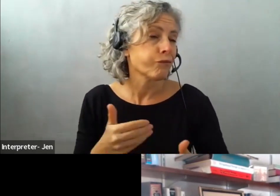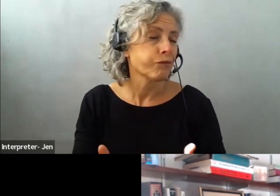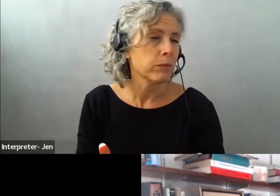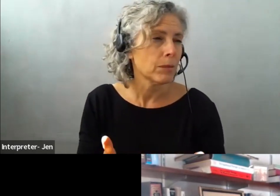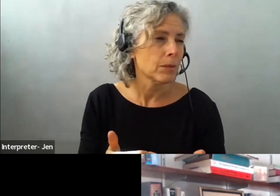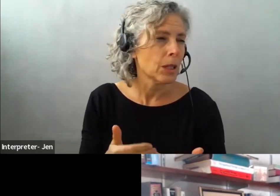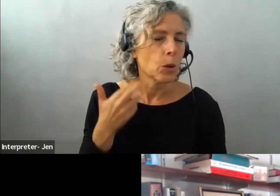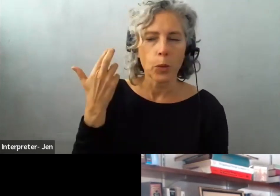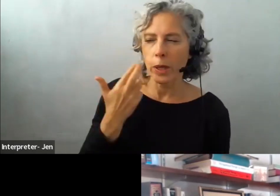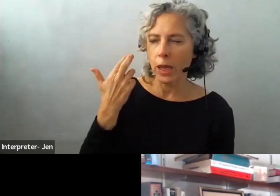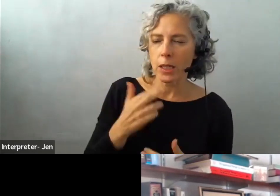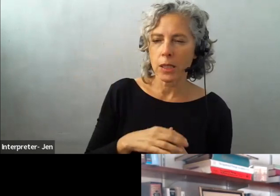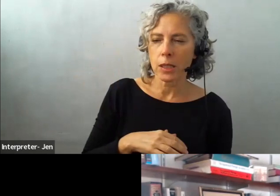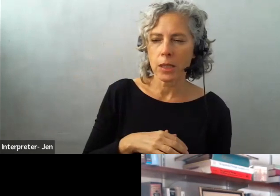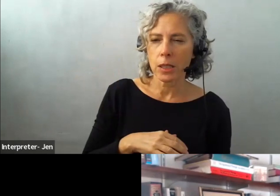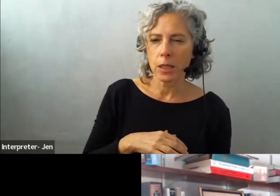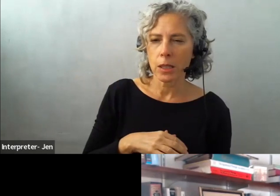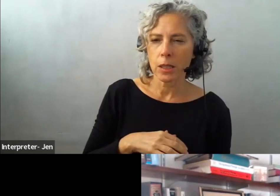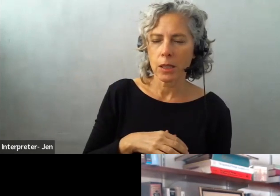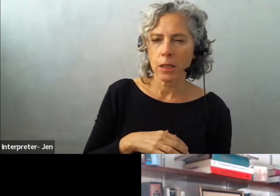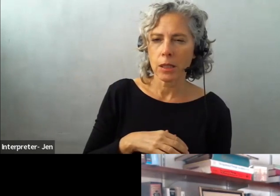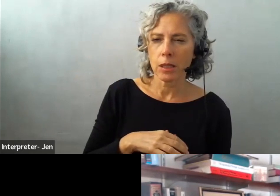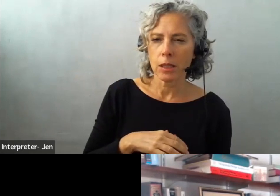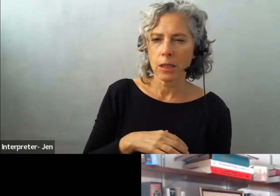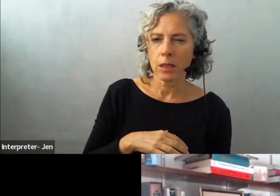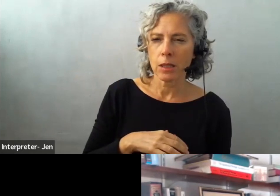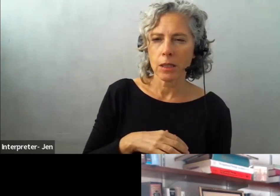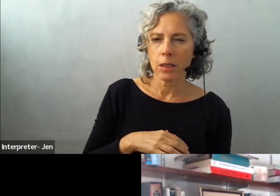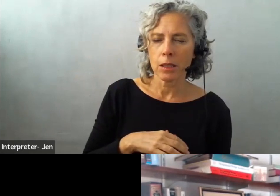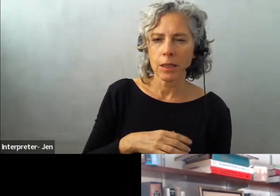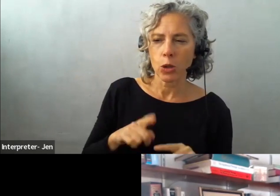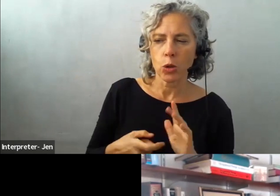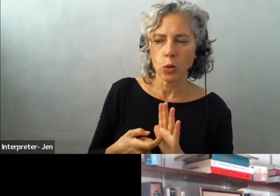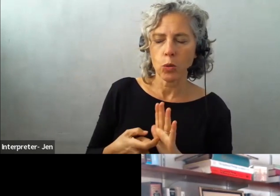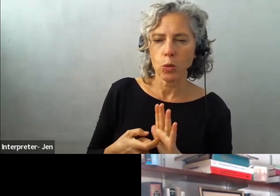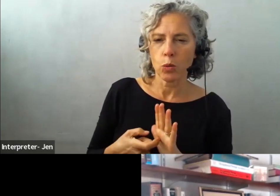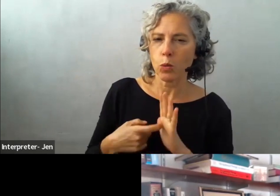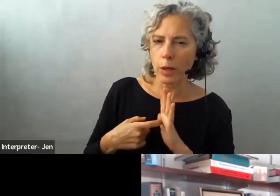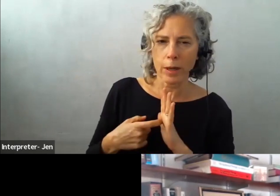we realized that I couldn't require him to go back to the